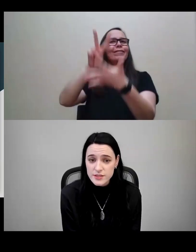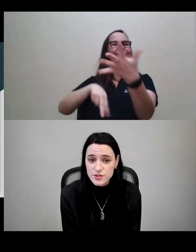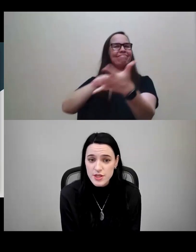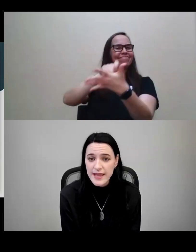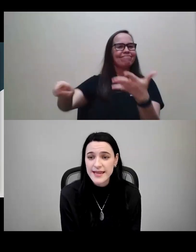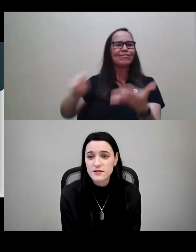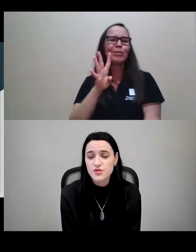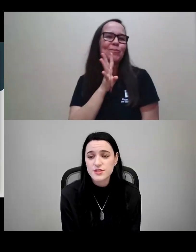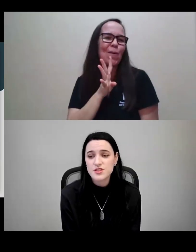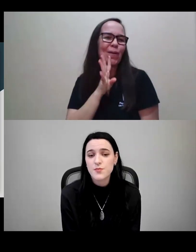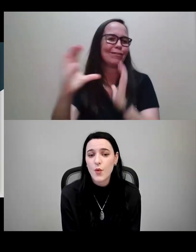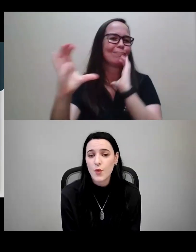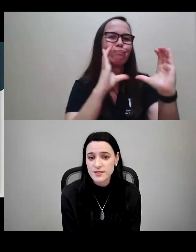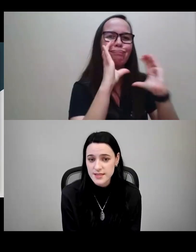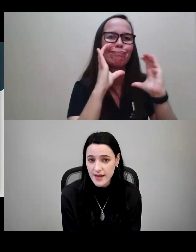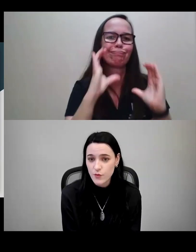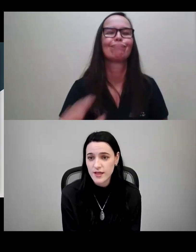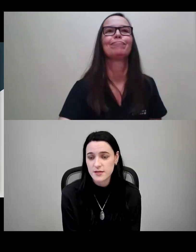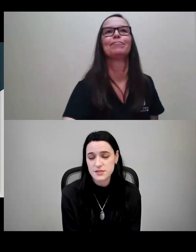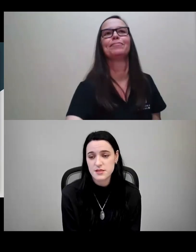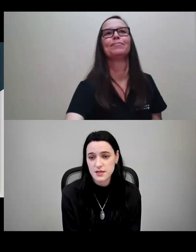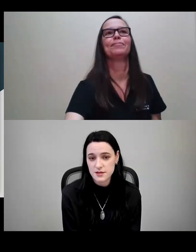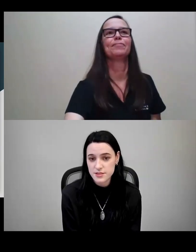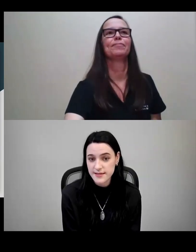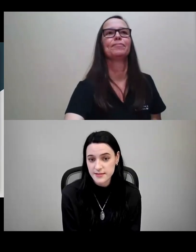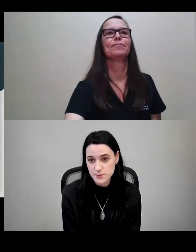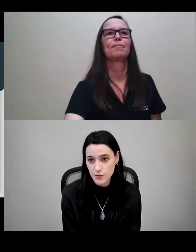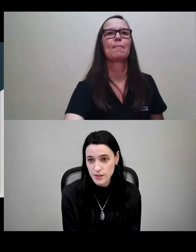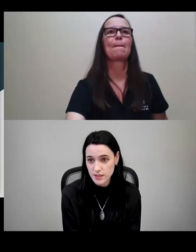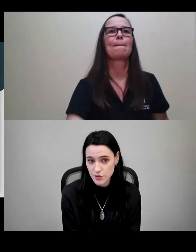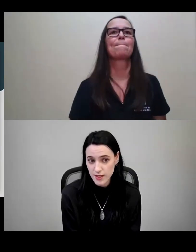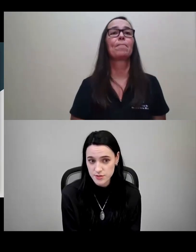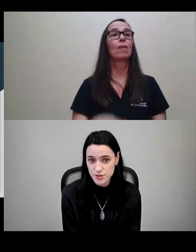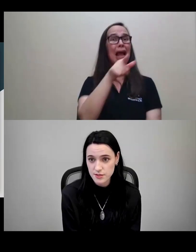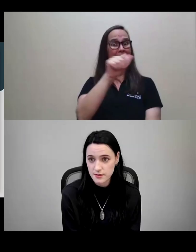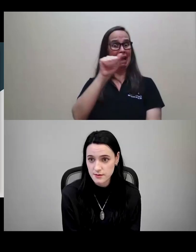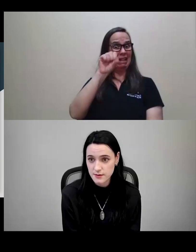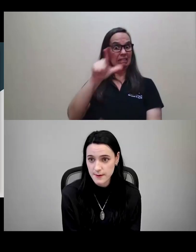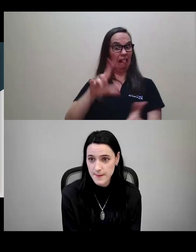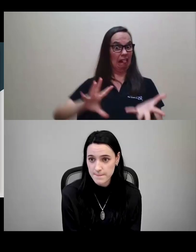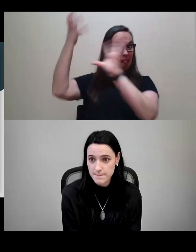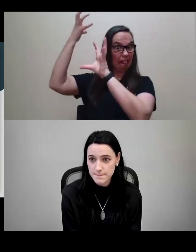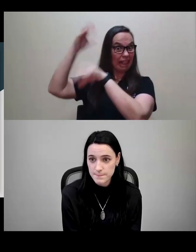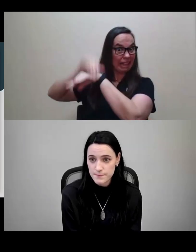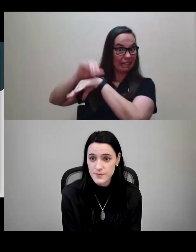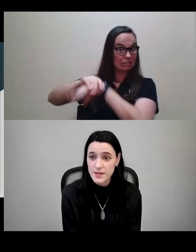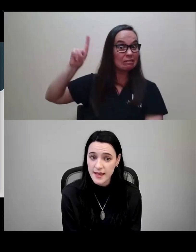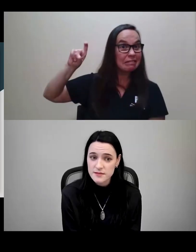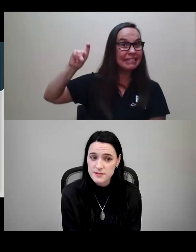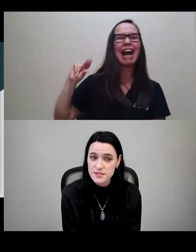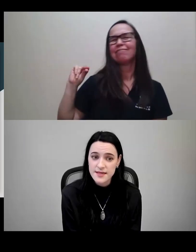language and English can support that when it comes to literacy and spoken communication. Next,